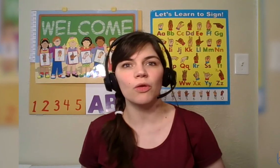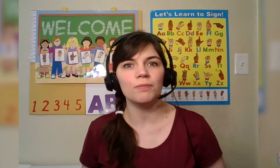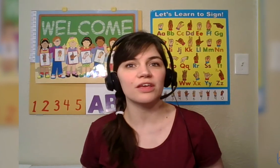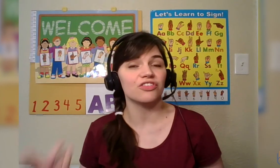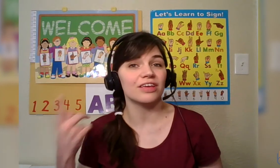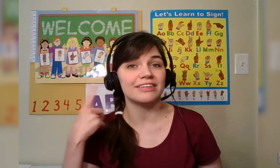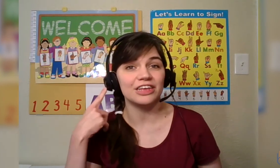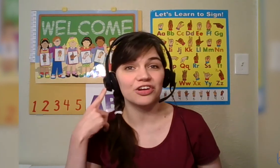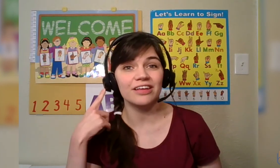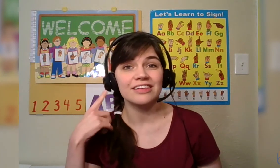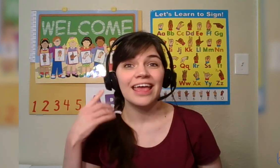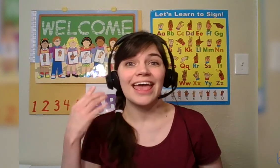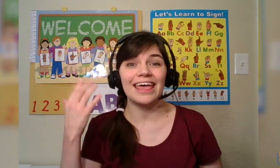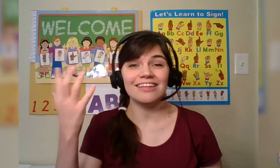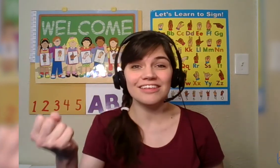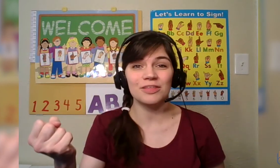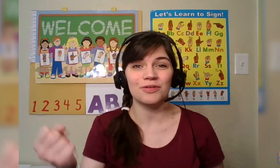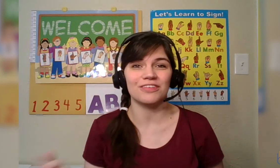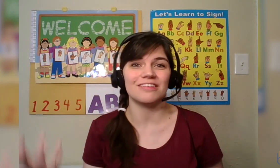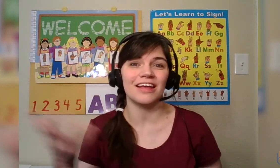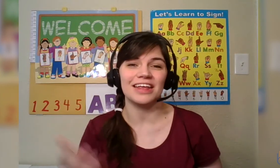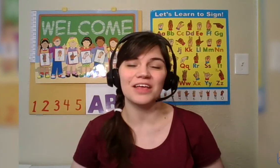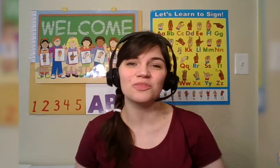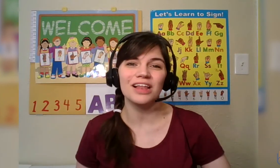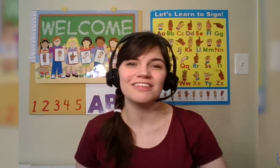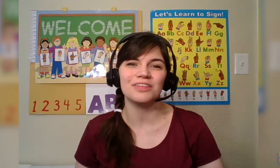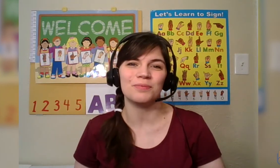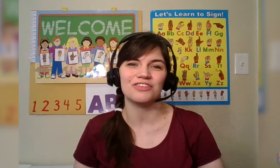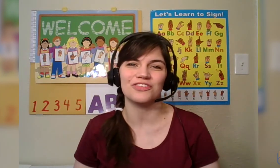cool because you'll get to hear it and see the person signing, as well as see the pictures in